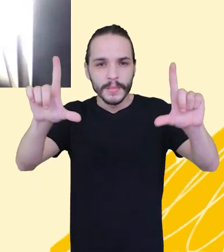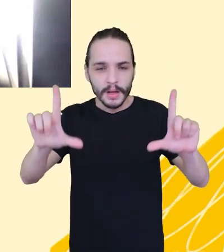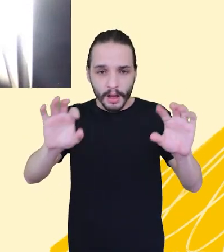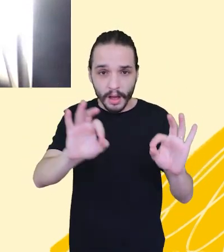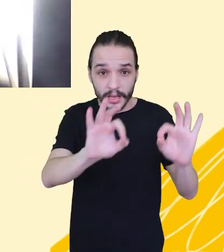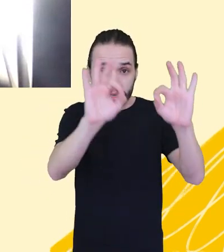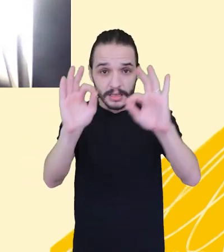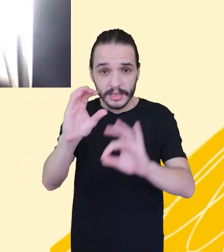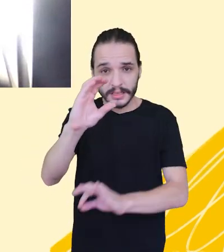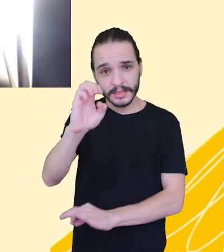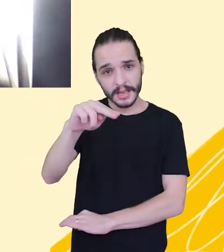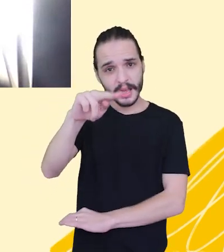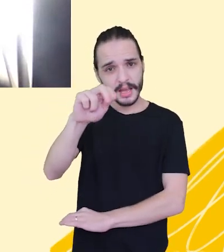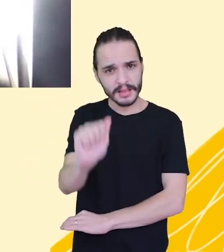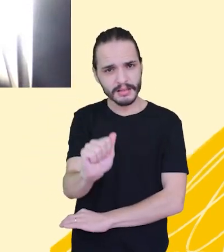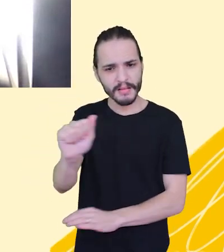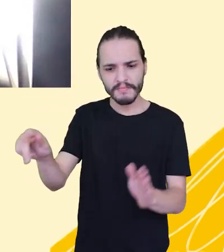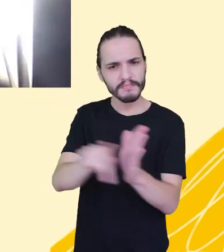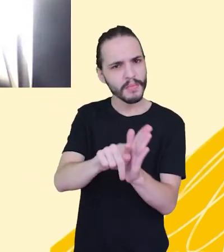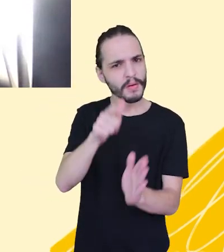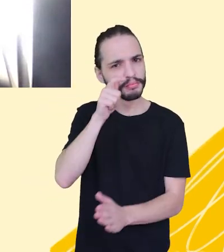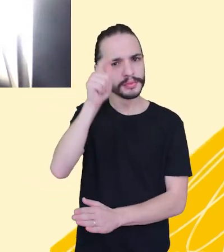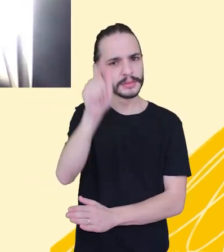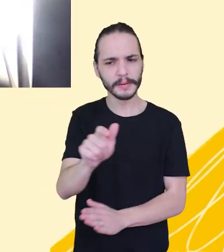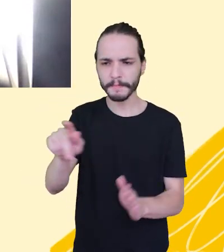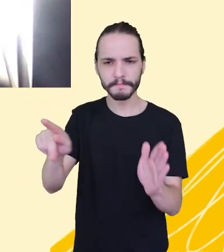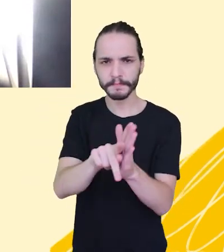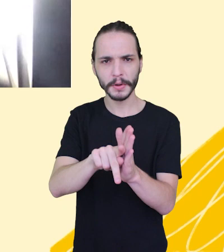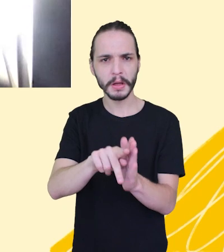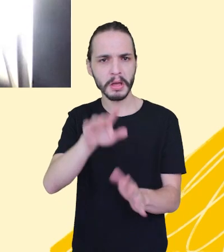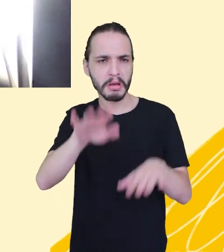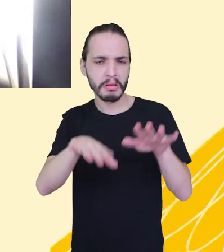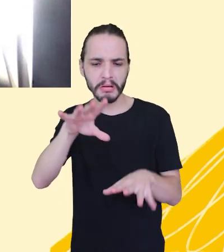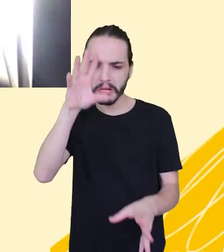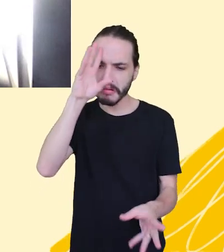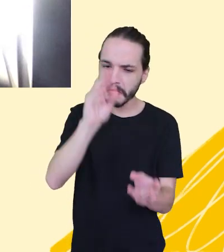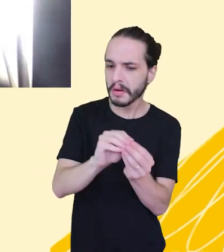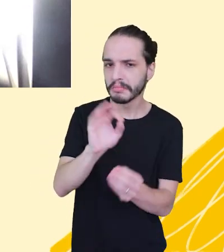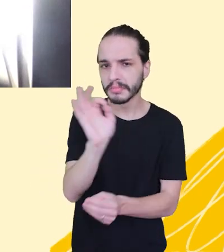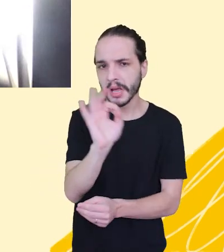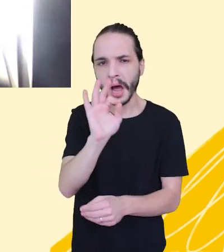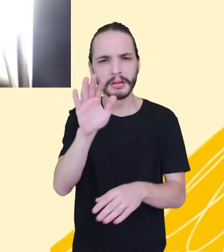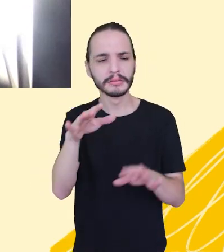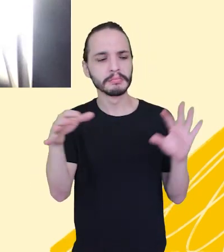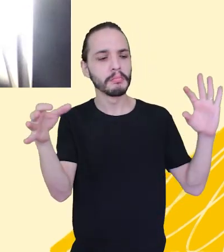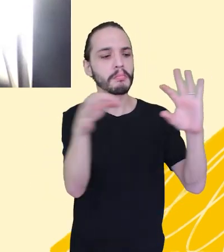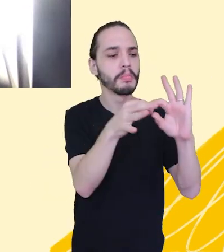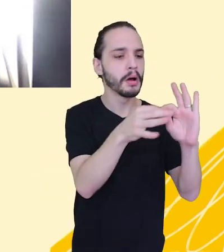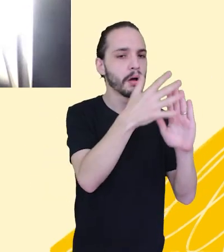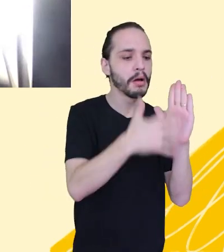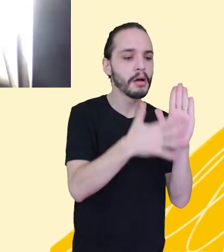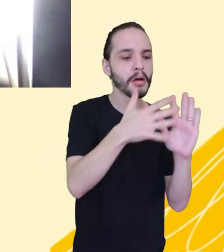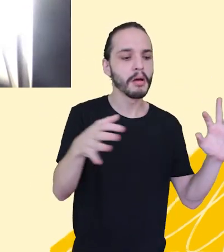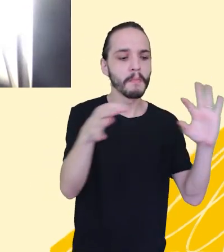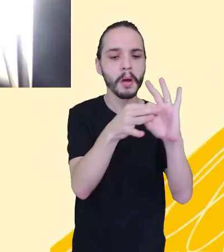Without knowing, without understanding, without being part of a story